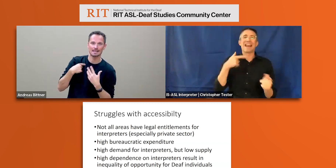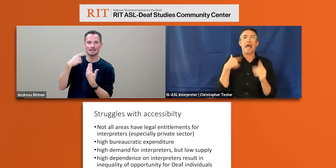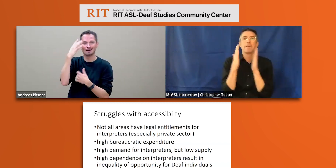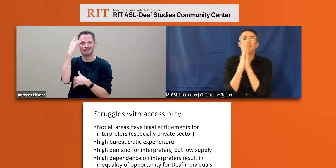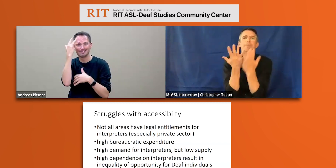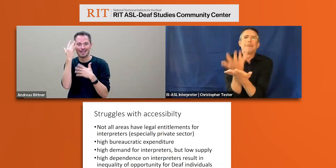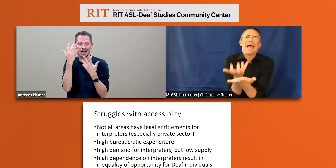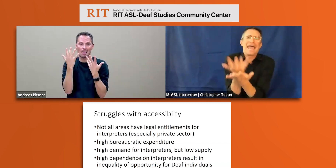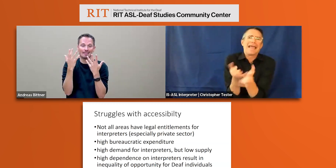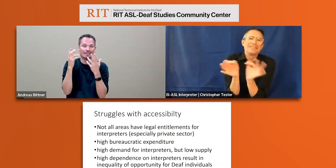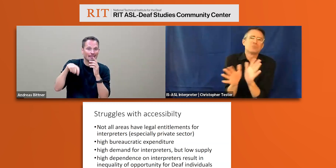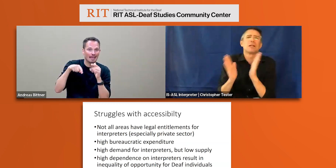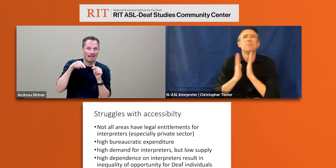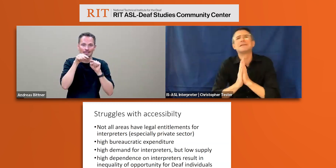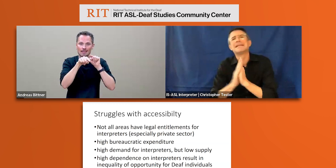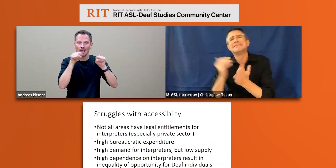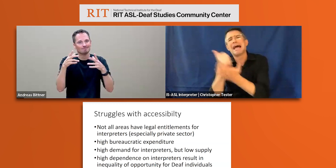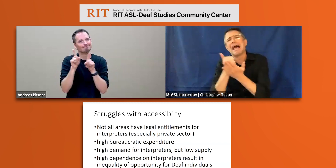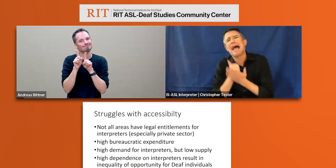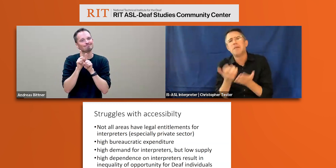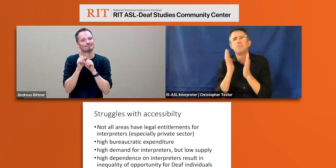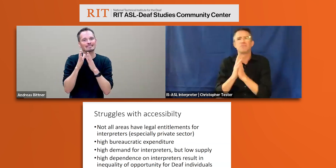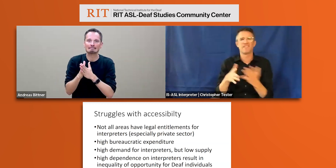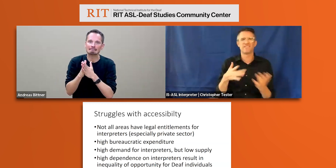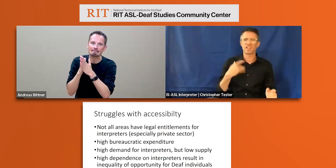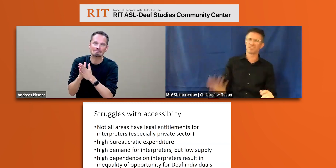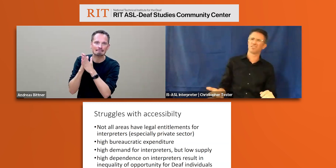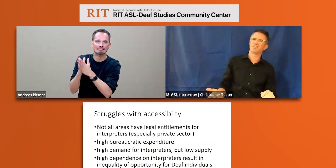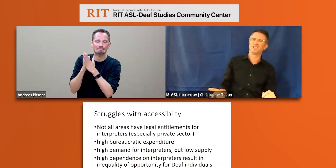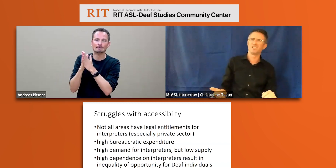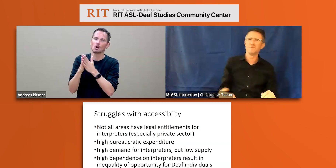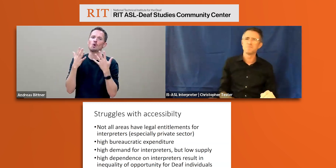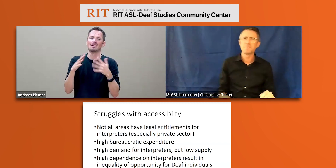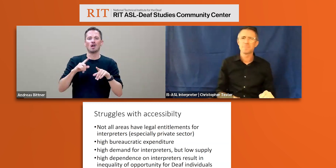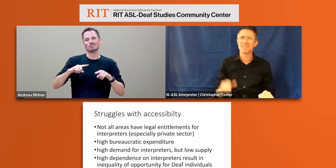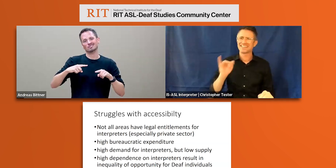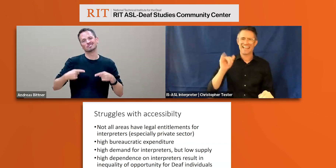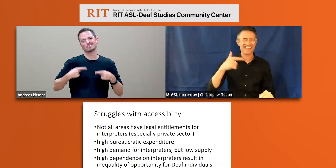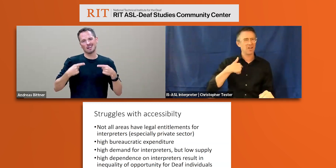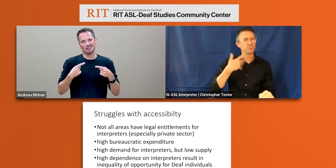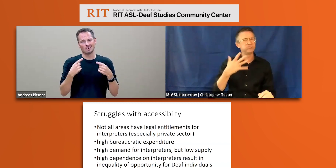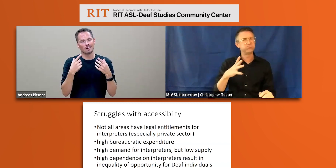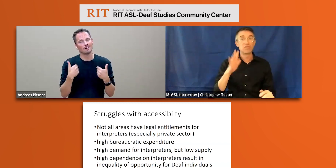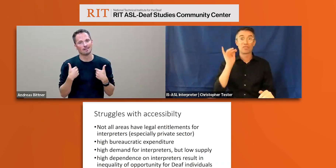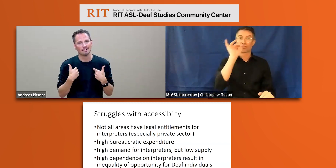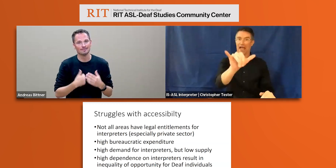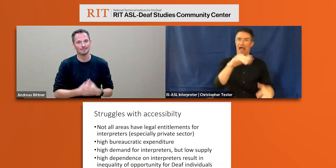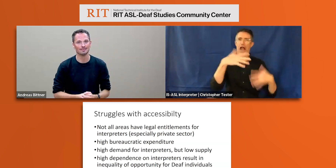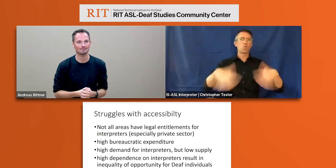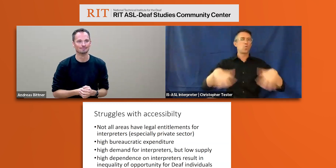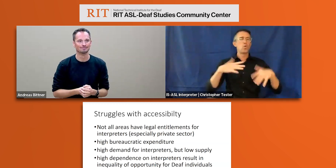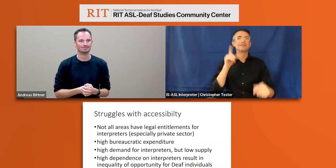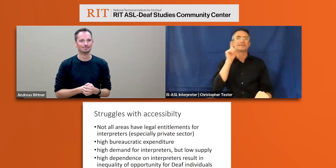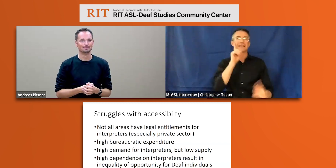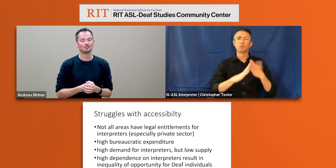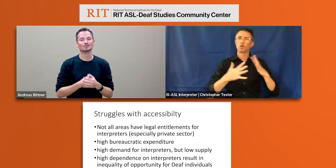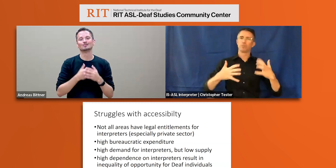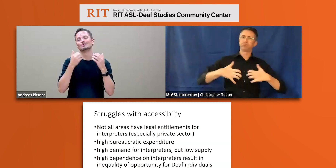So, people are planning 3 months ahead of time. People are begging for help to try and get interpreters